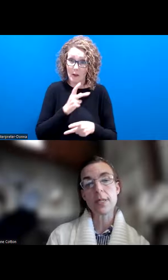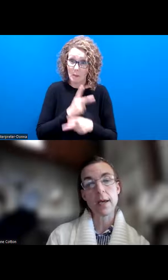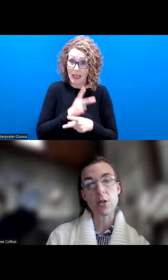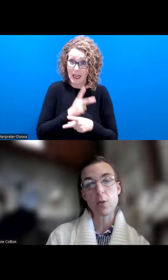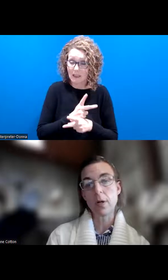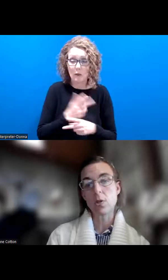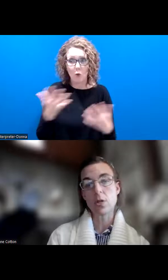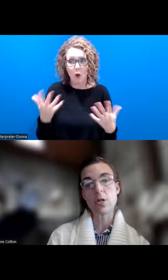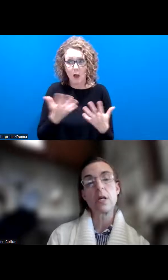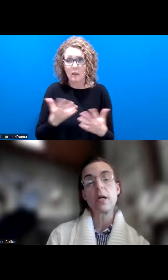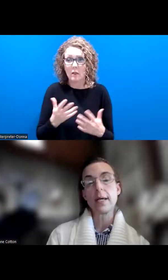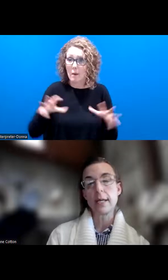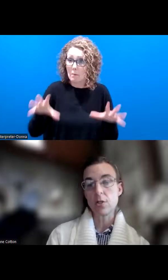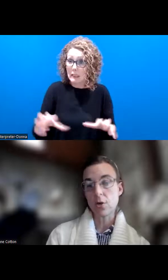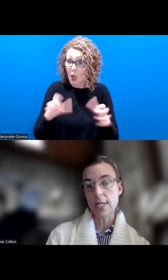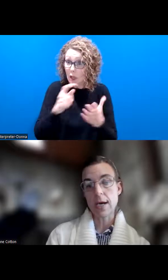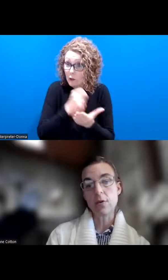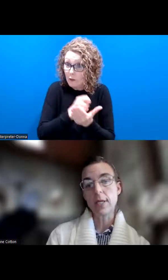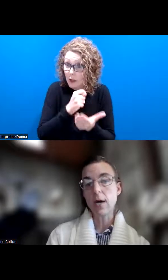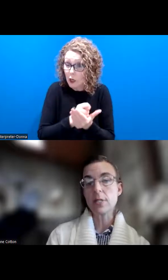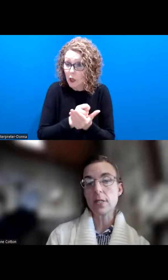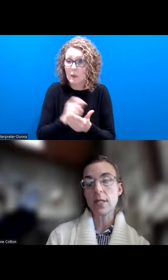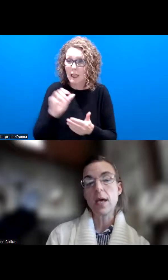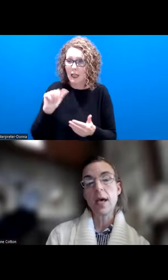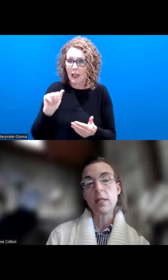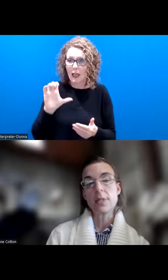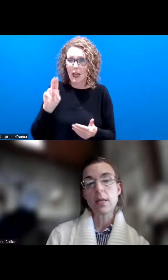up running into a lot of people in my own community that